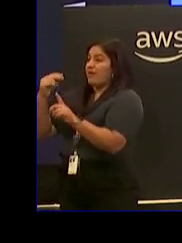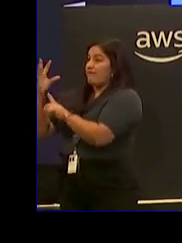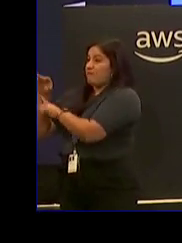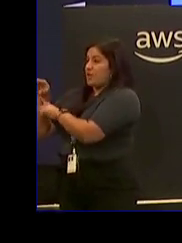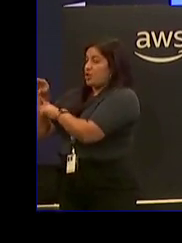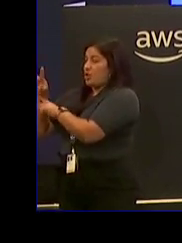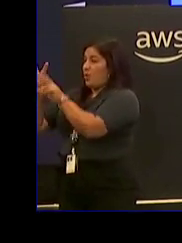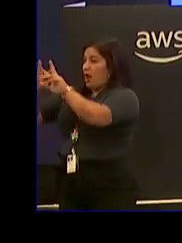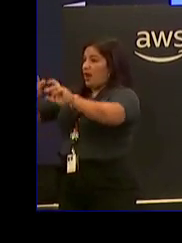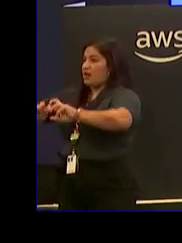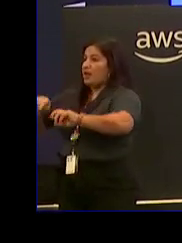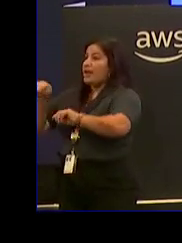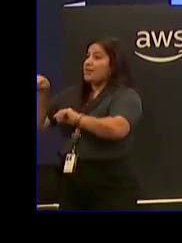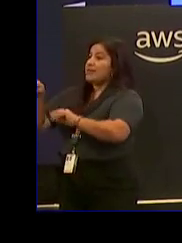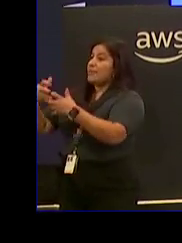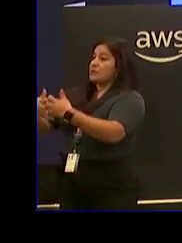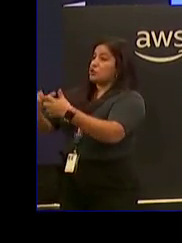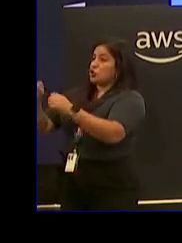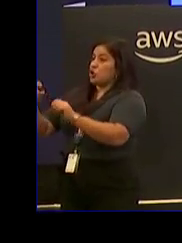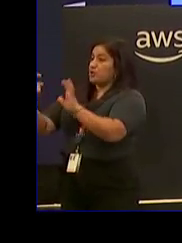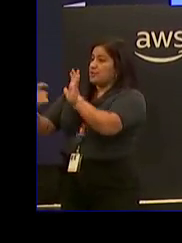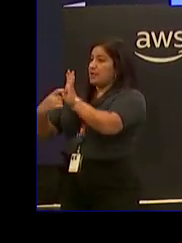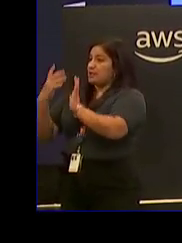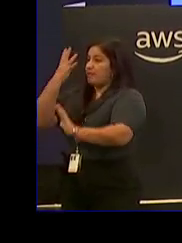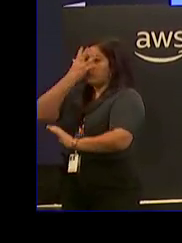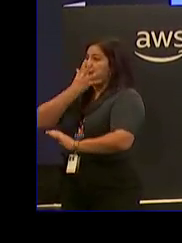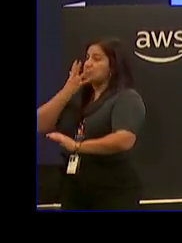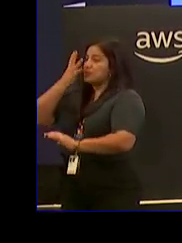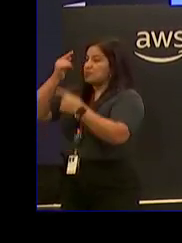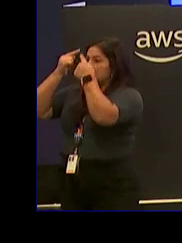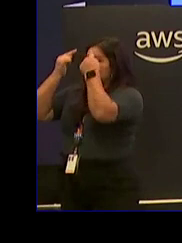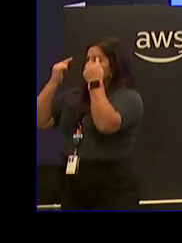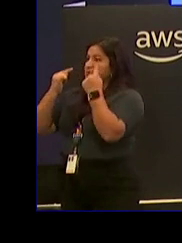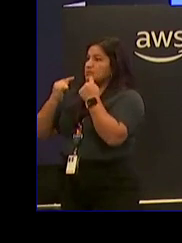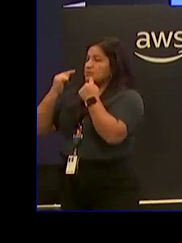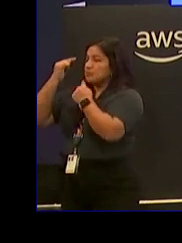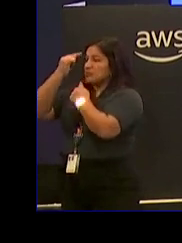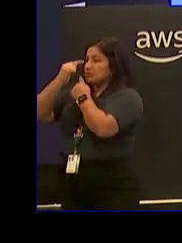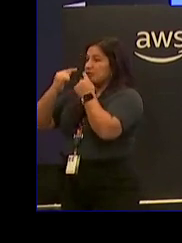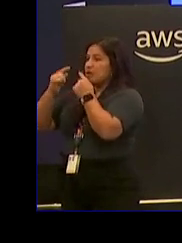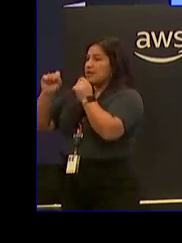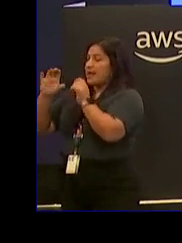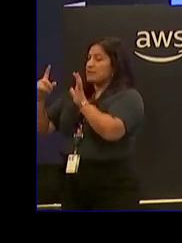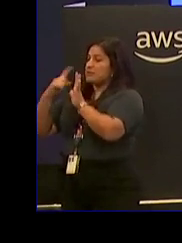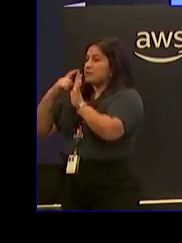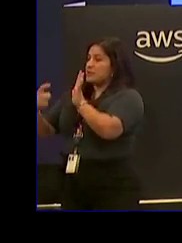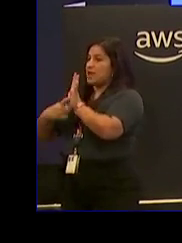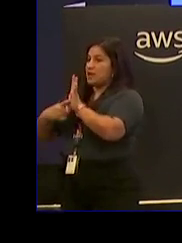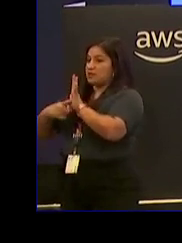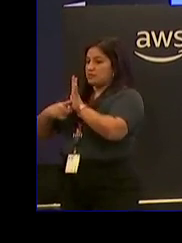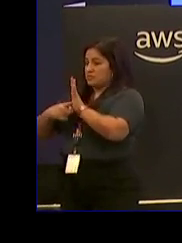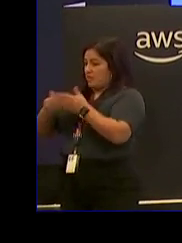It can detect faces, it can detect objects scenes and activities,